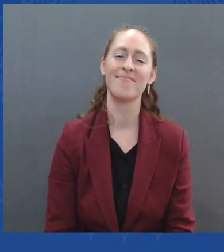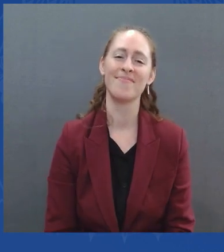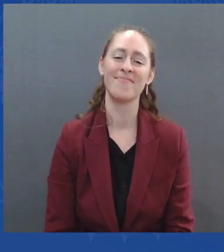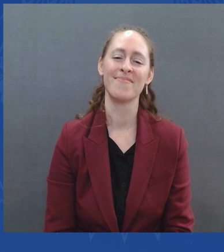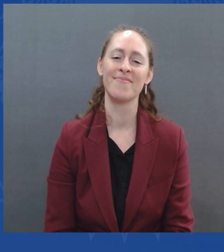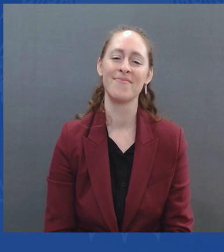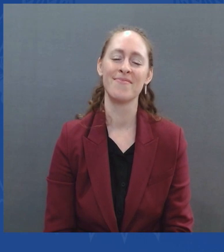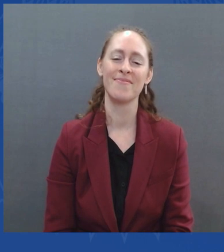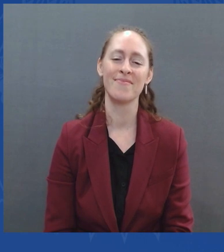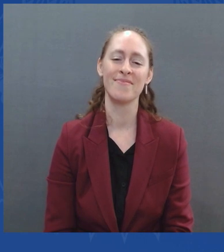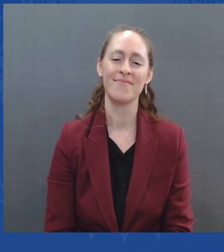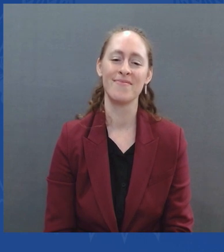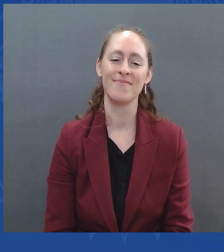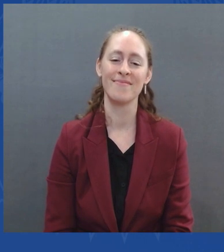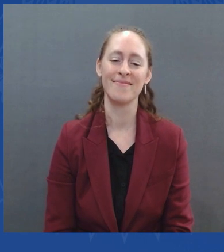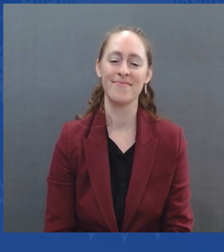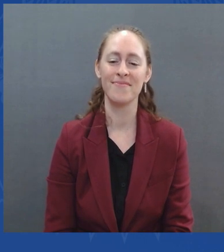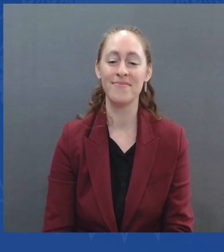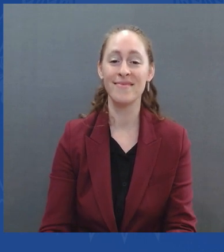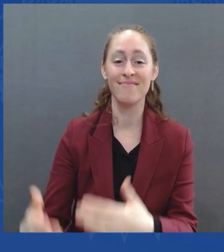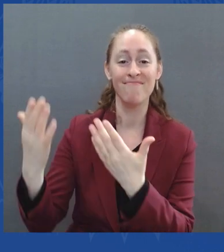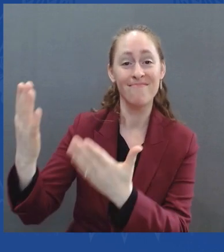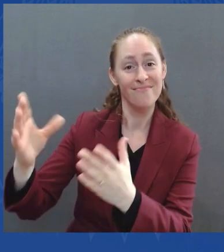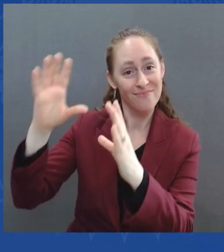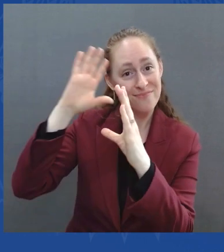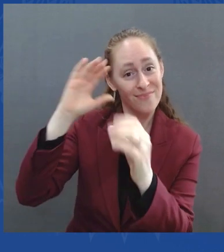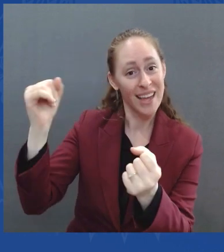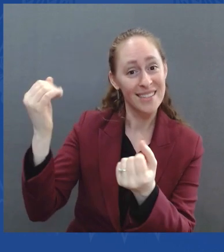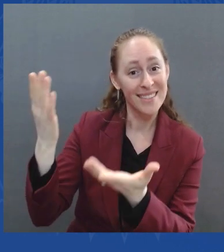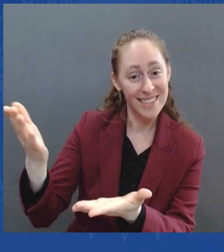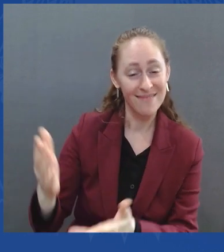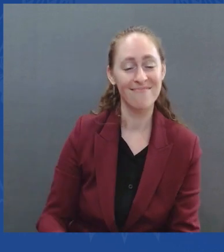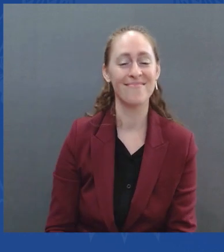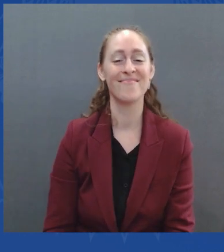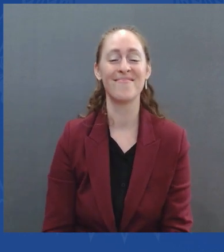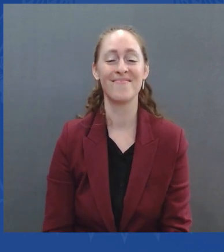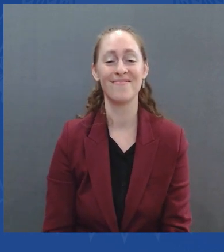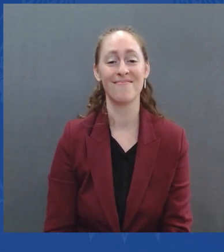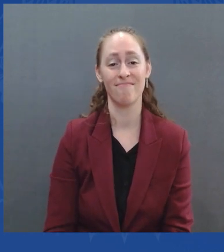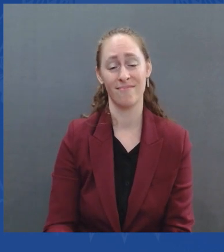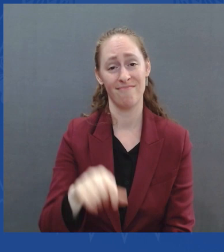the Postal Service is an essential facilitator of our democracy and our economy.